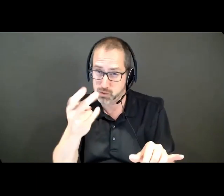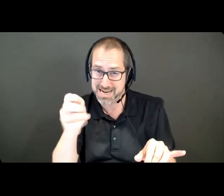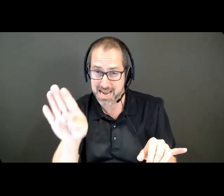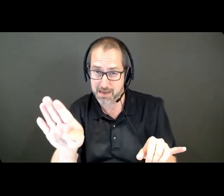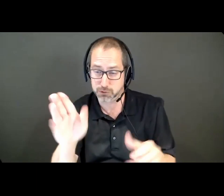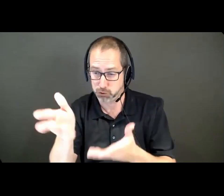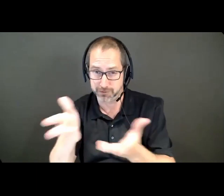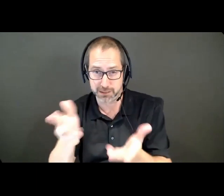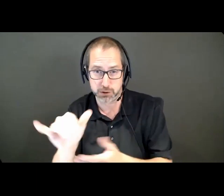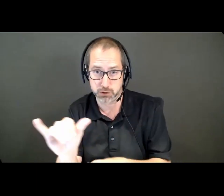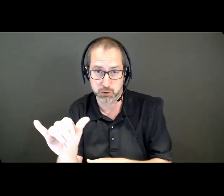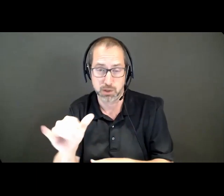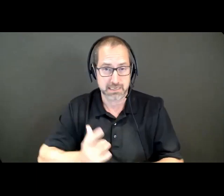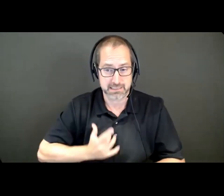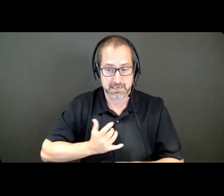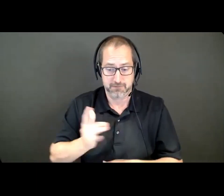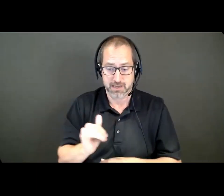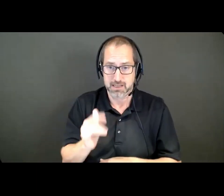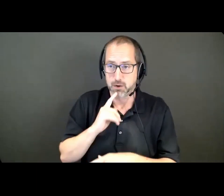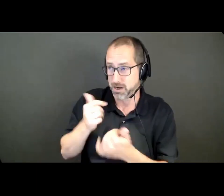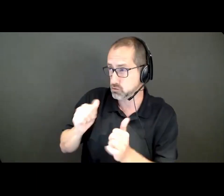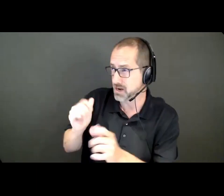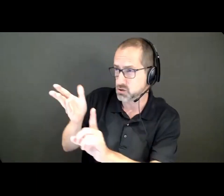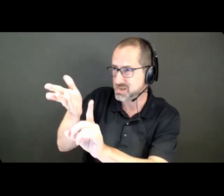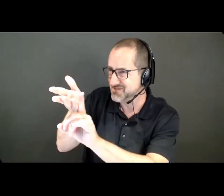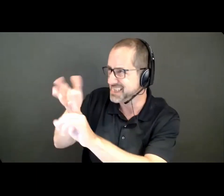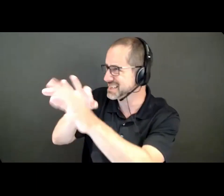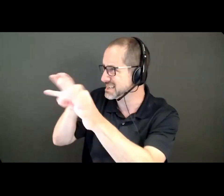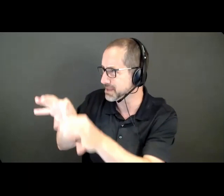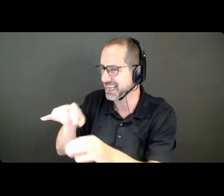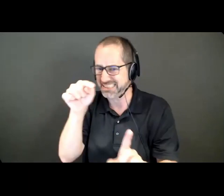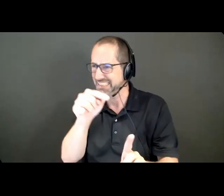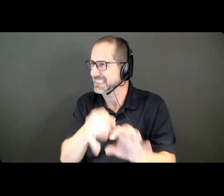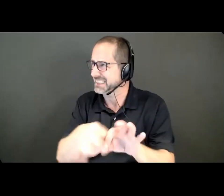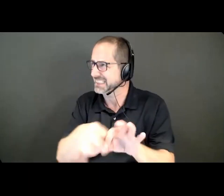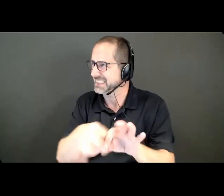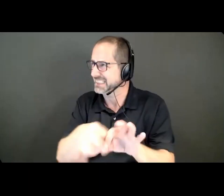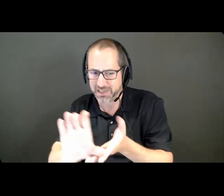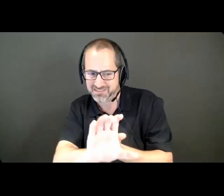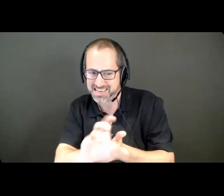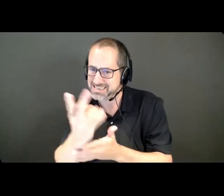that when speaking to decision-makers about the importance on investing in rehabilitation, we